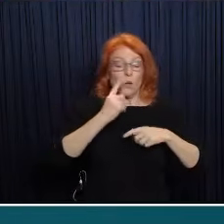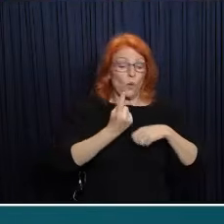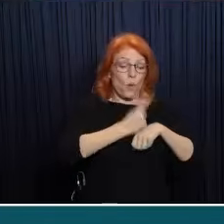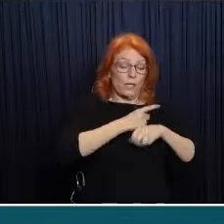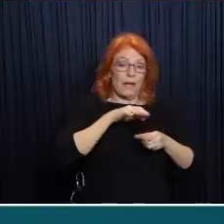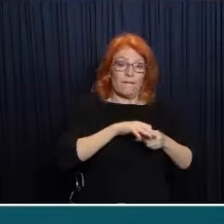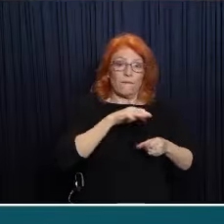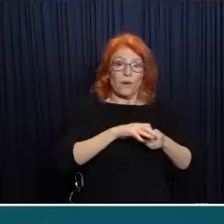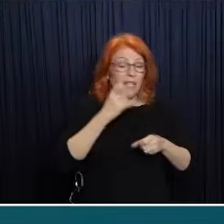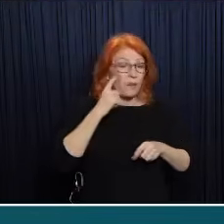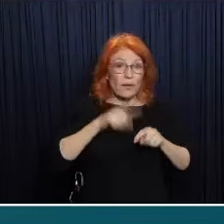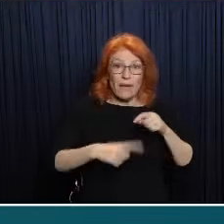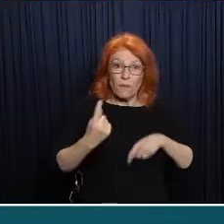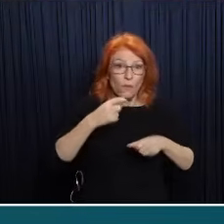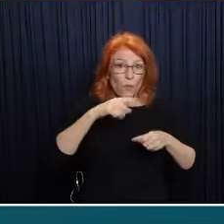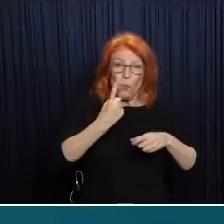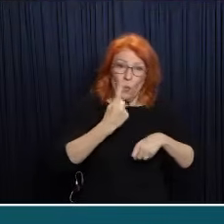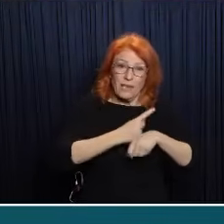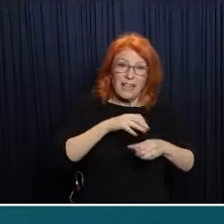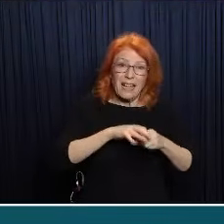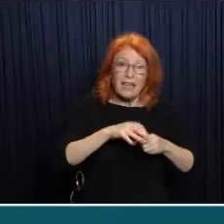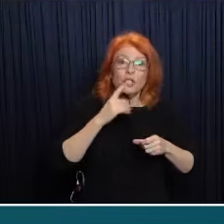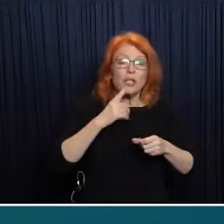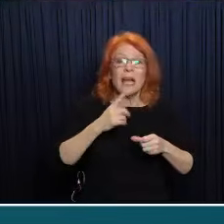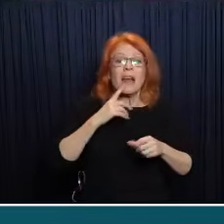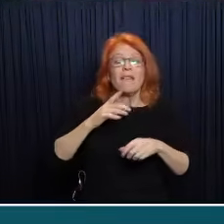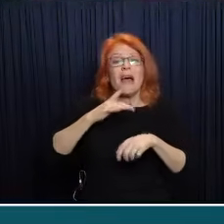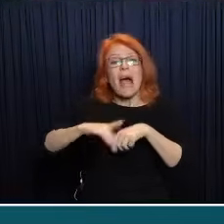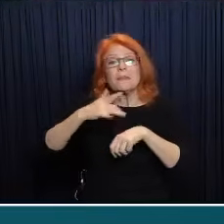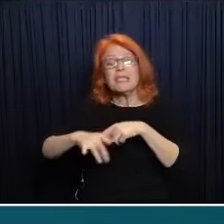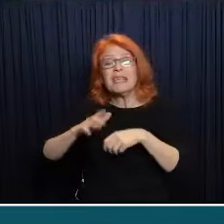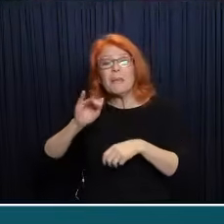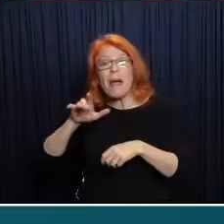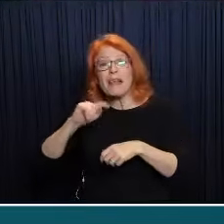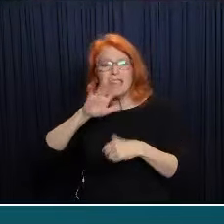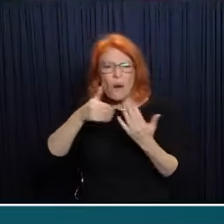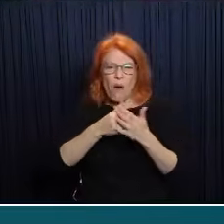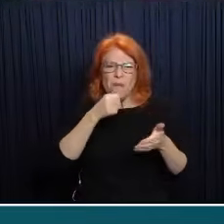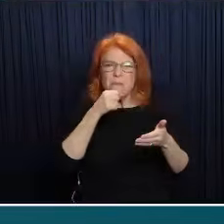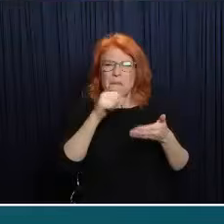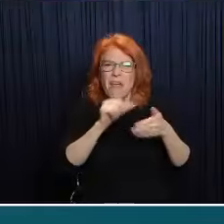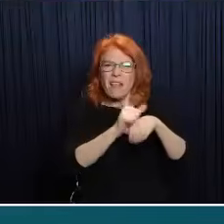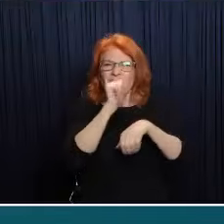RESULTS IN THE EVENING. WHEN YOU LOOK AT THE PRECINCT WE